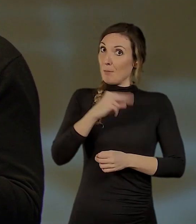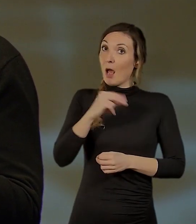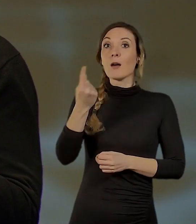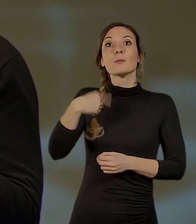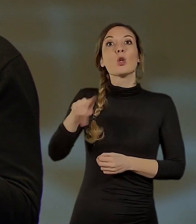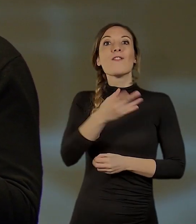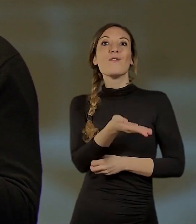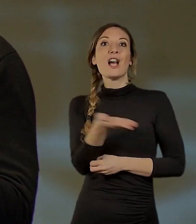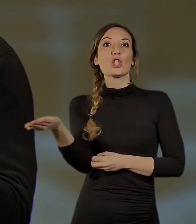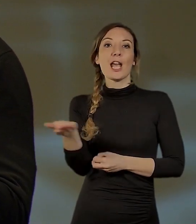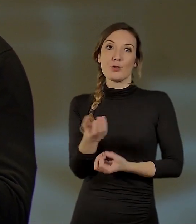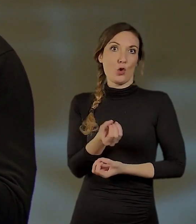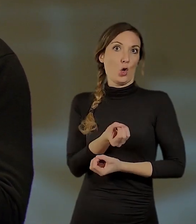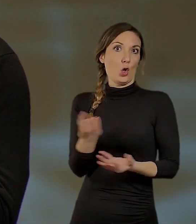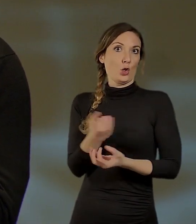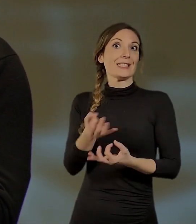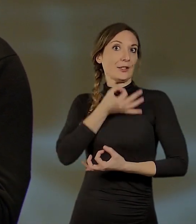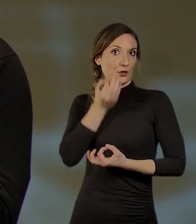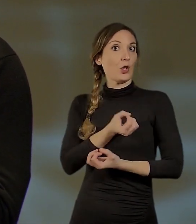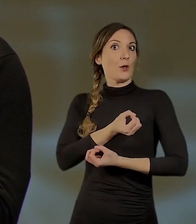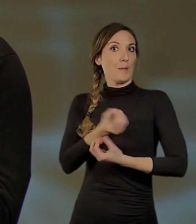When we saw that the capital's investment project was being delayed,